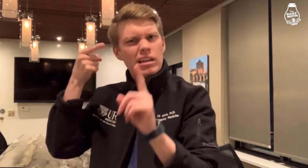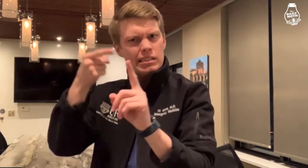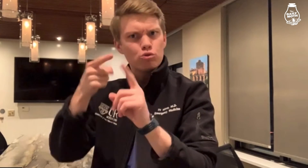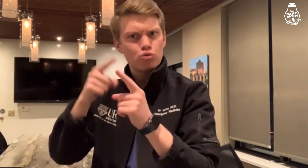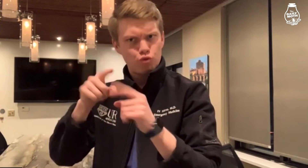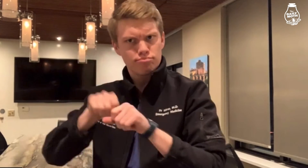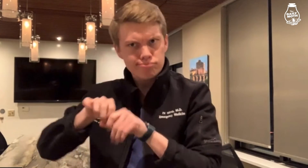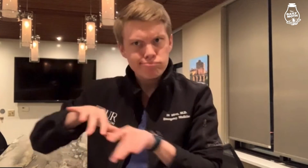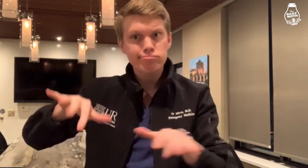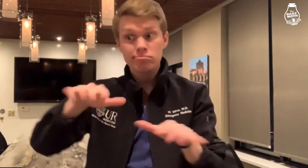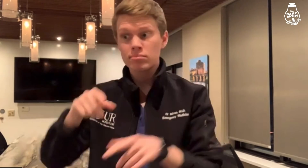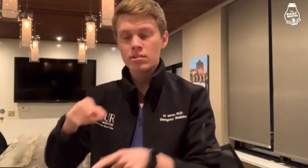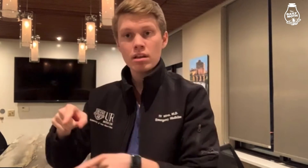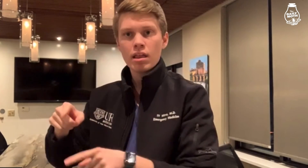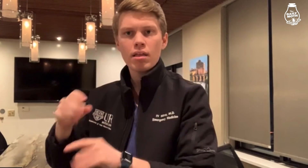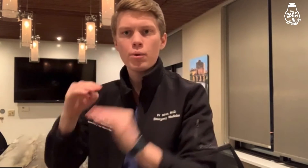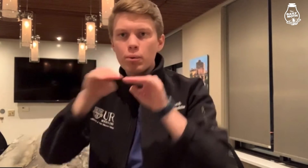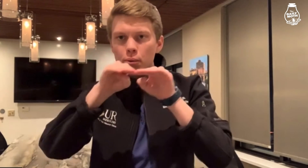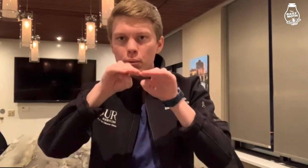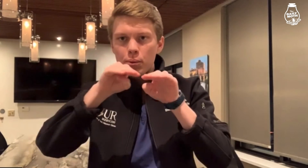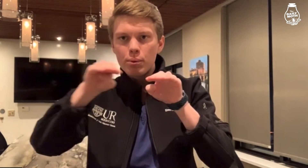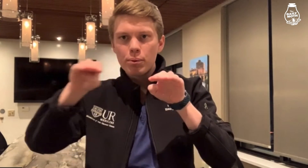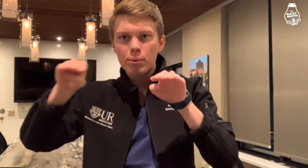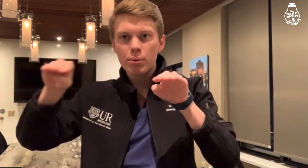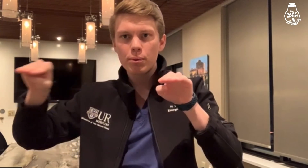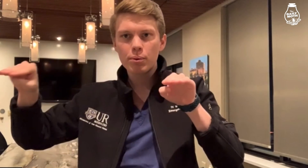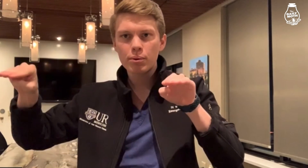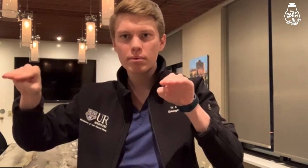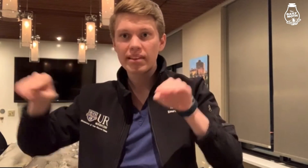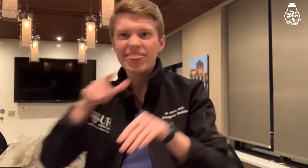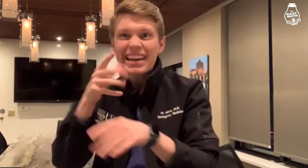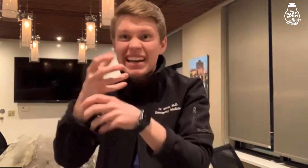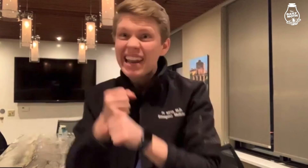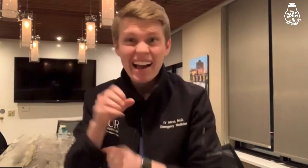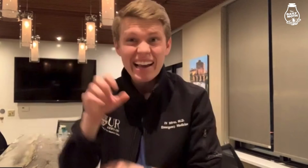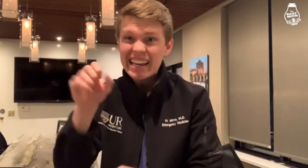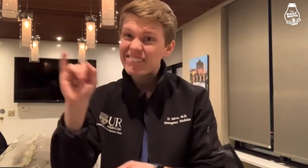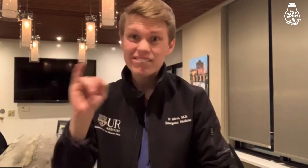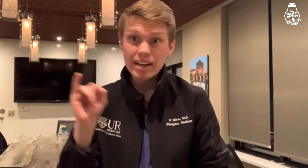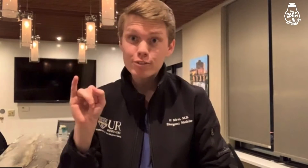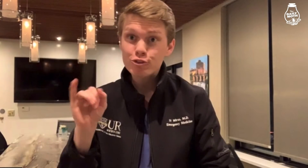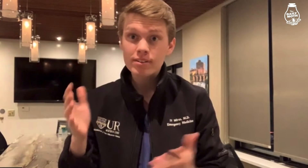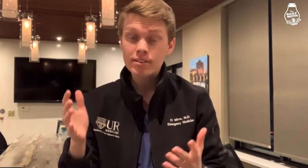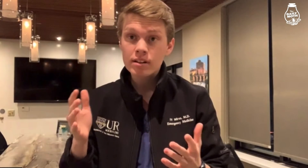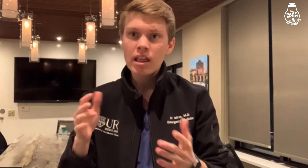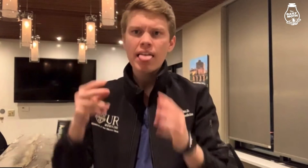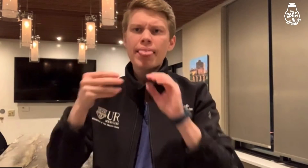the prototype vaccine, there were no infections or spikes.